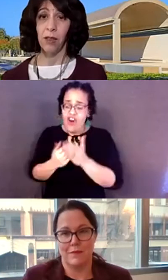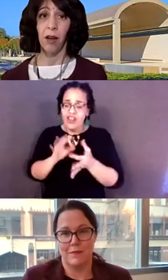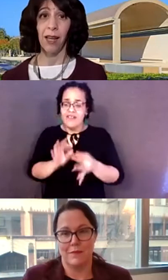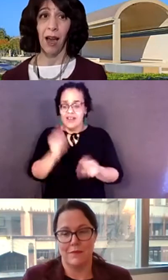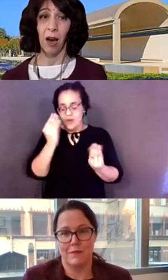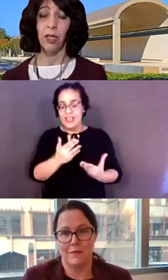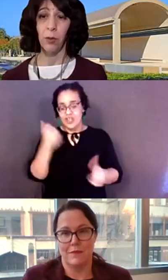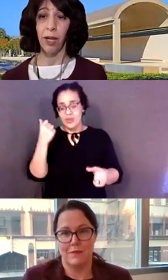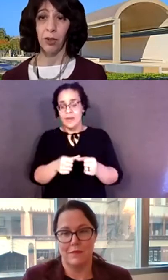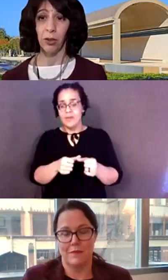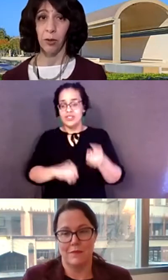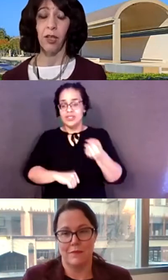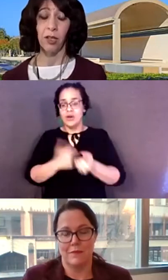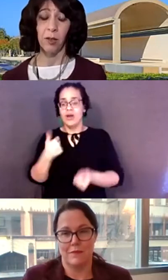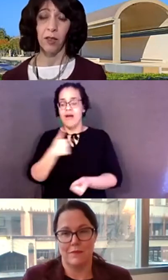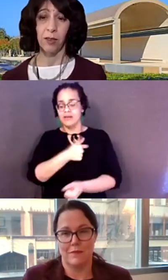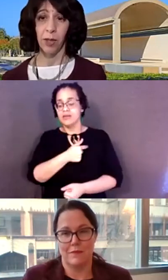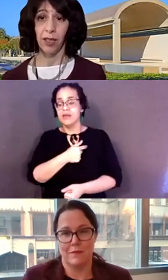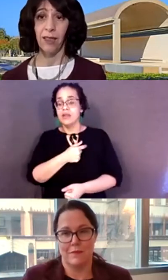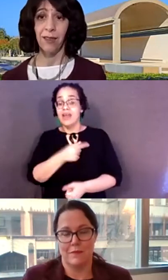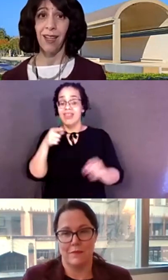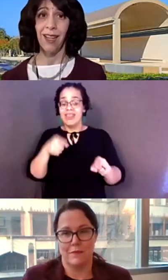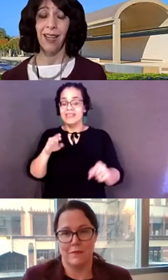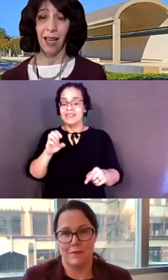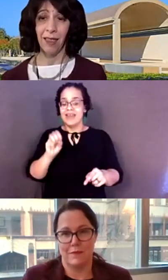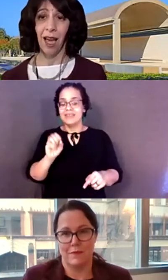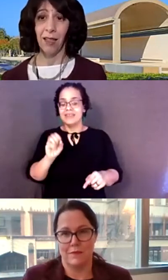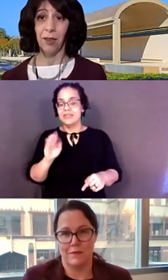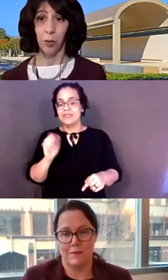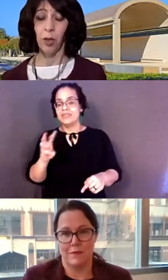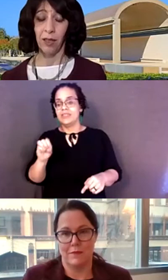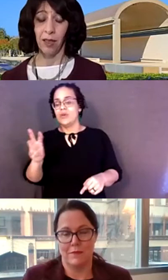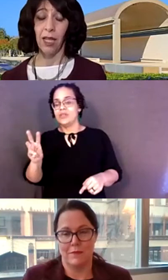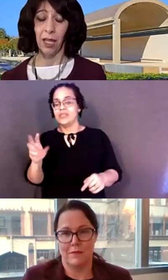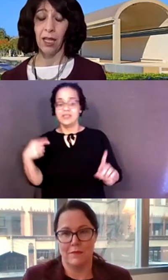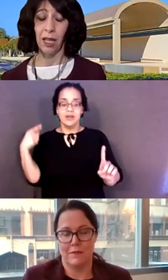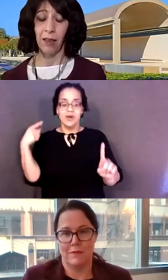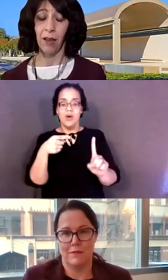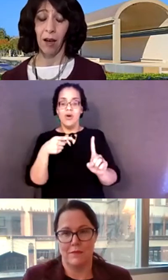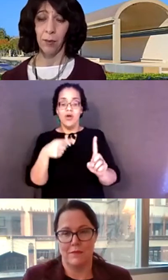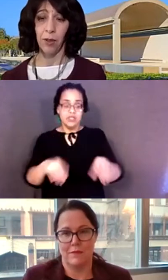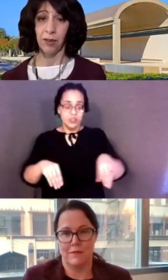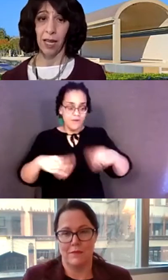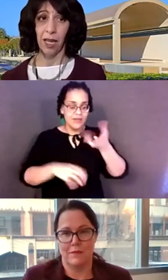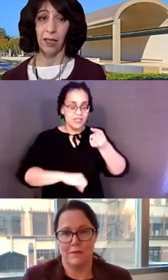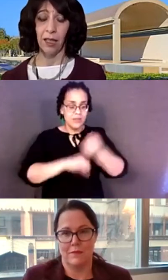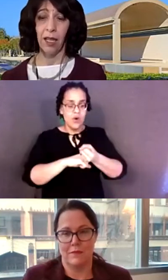on how can we make sure patients with disabilities get that support that they